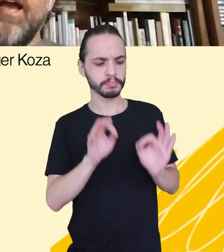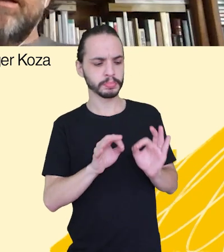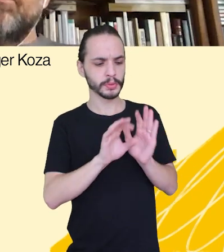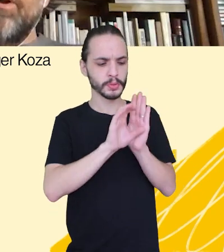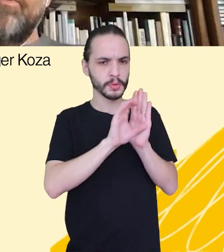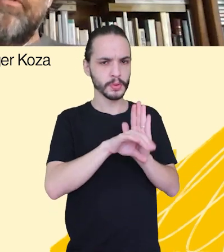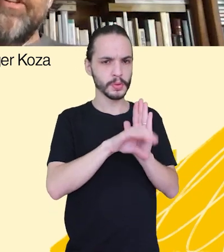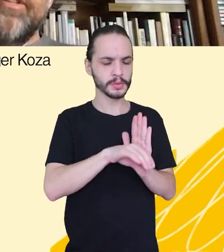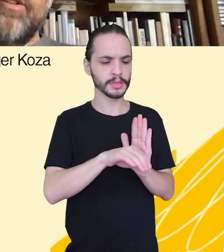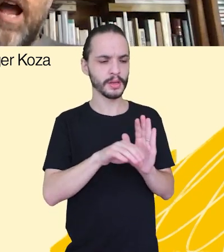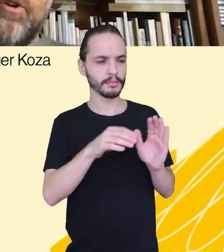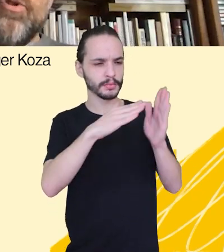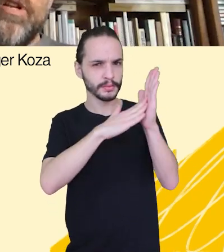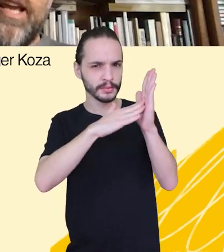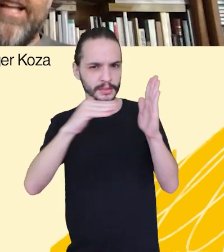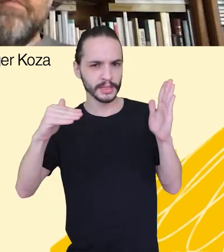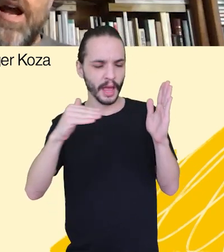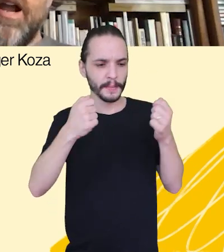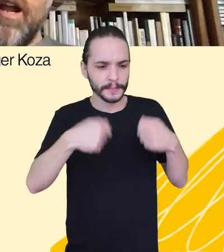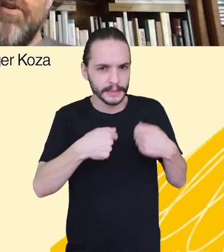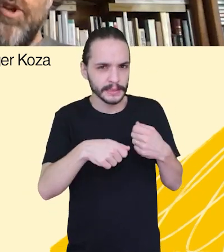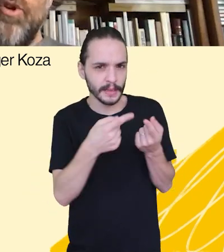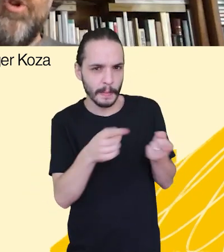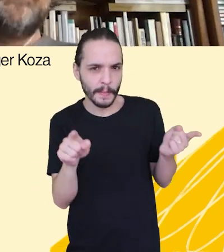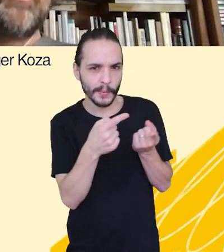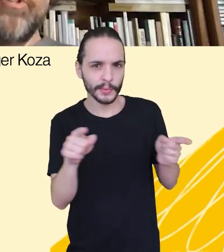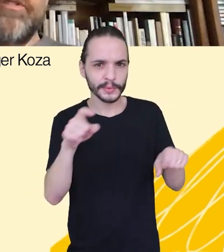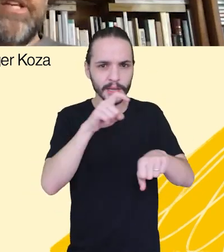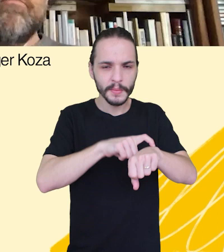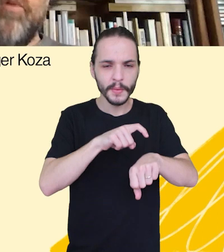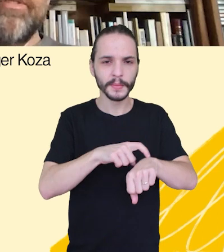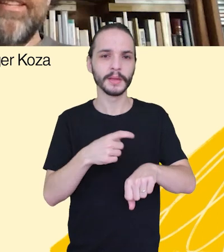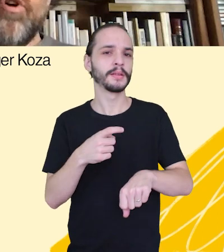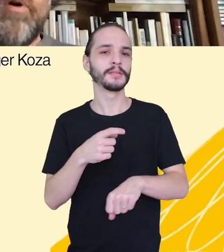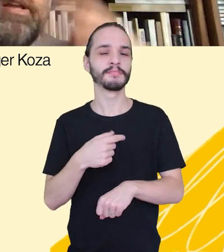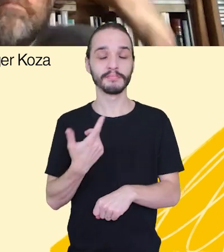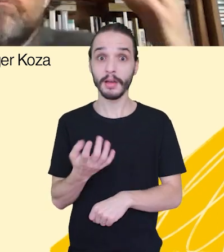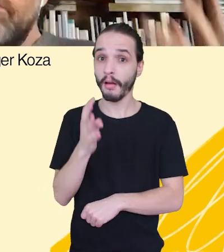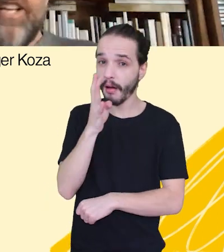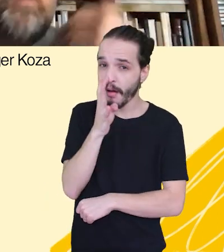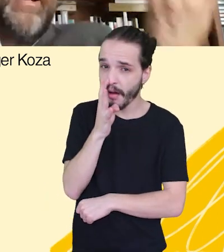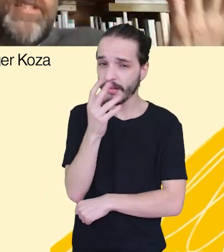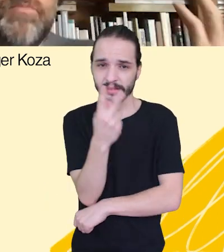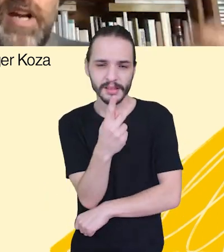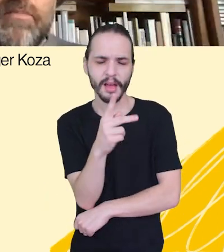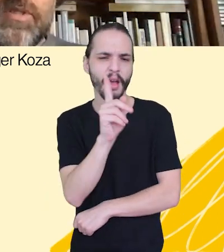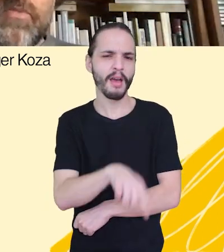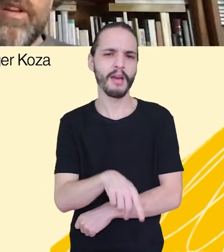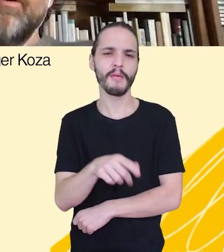And one of the things that I usually admire is how you use music in moments that nobody expects sometimes.